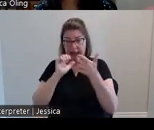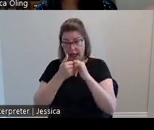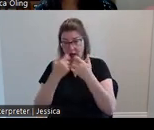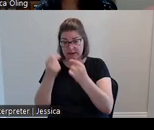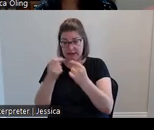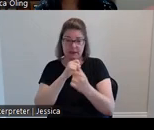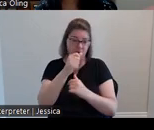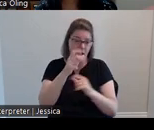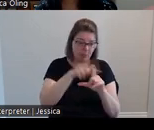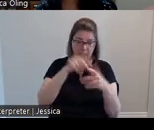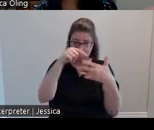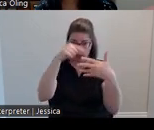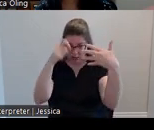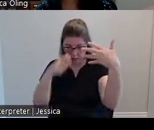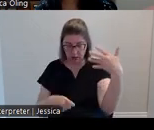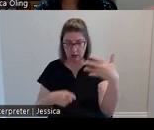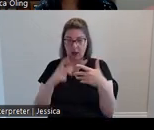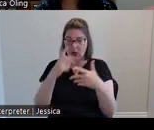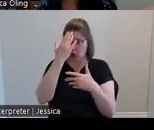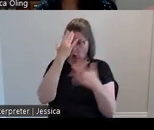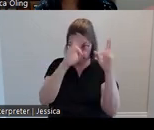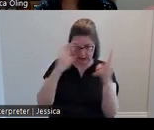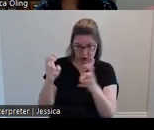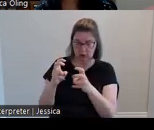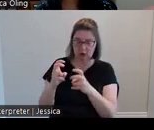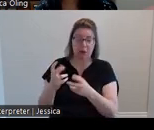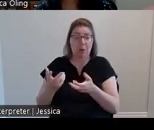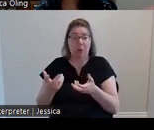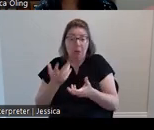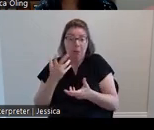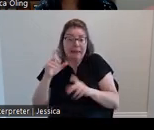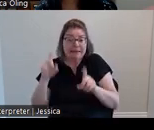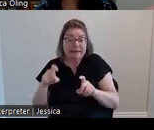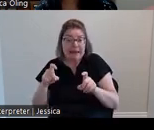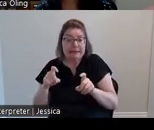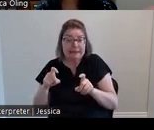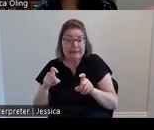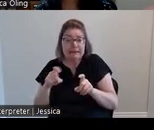what any known issues are, then maybe you don't need to do as much of verification as quickly.